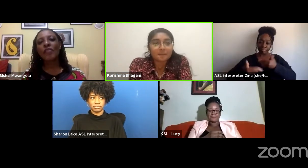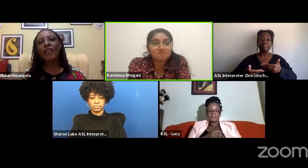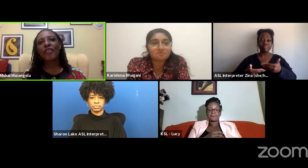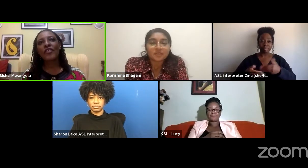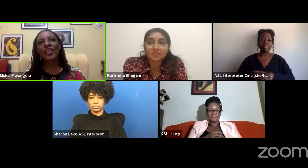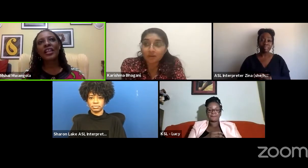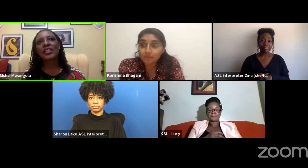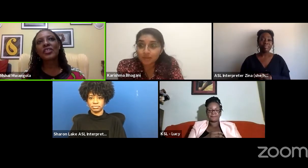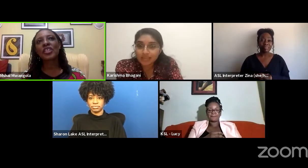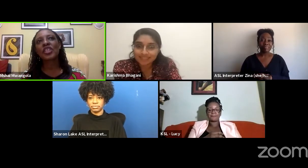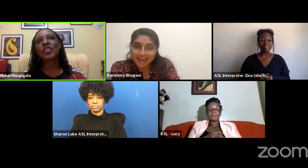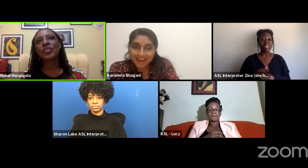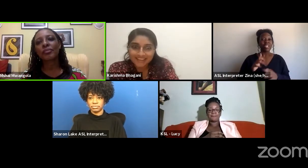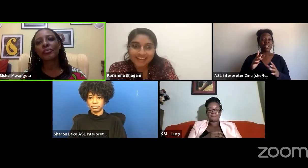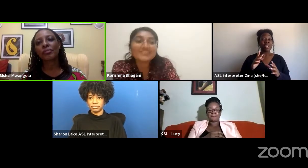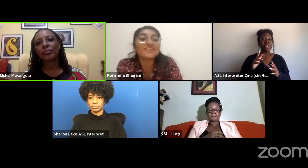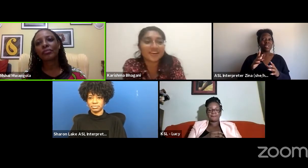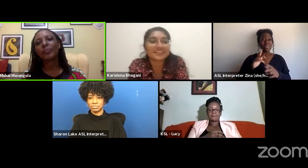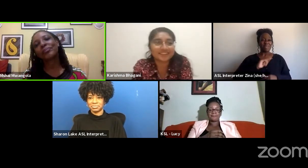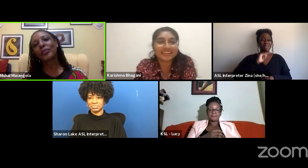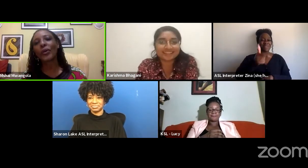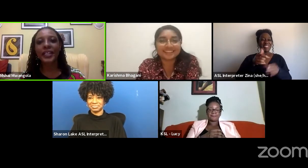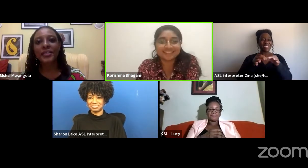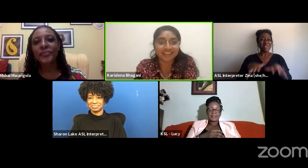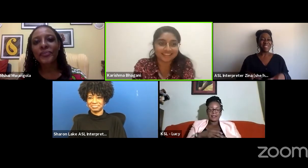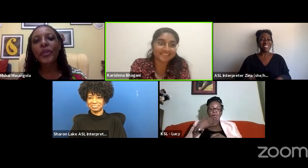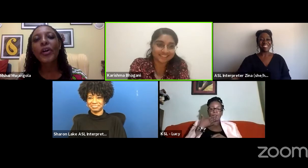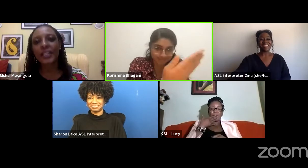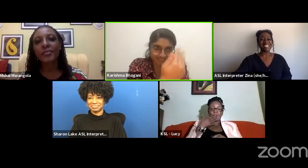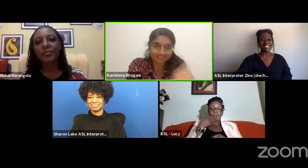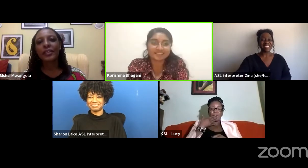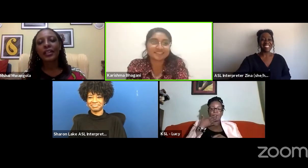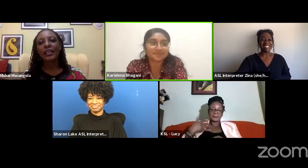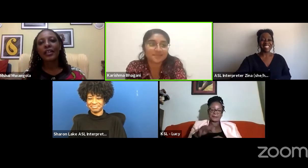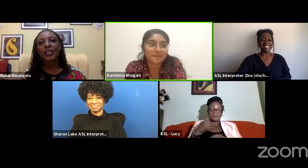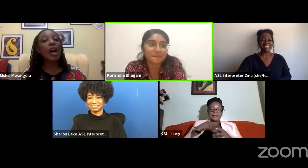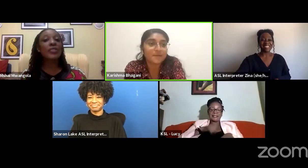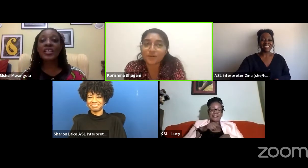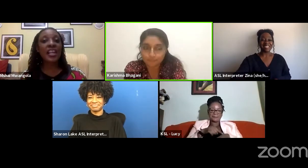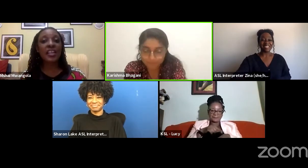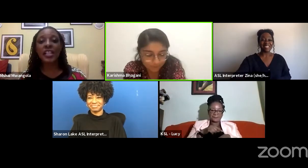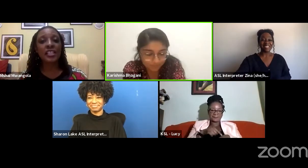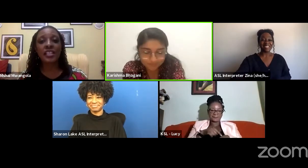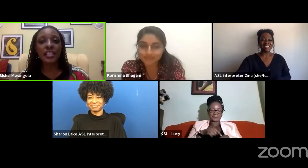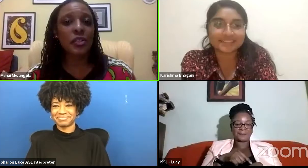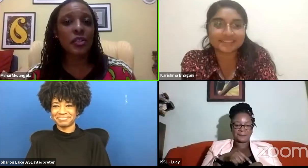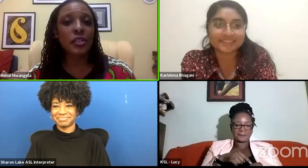One of my favorite-- So I'm looking at the time. Oh, go ahead, go ahead. Go ahead. No, no, please.